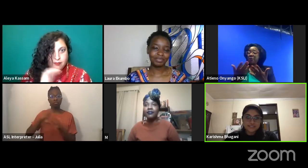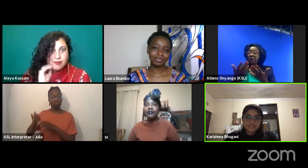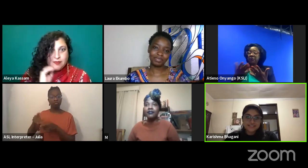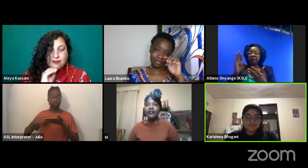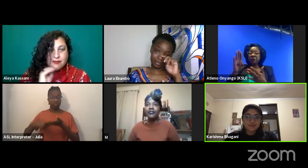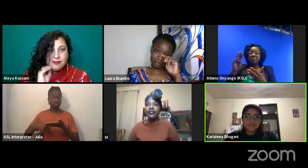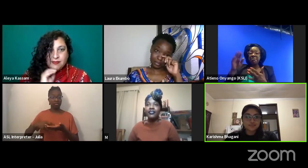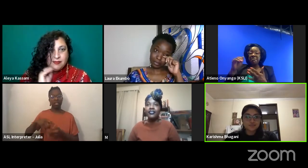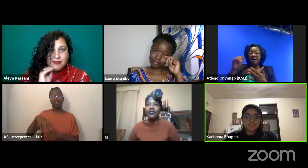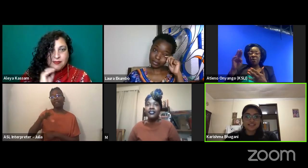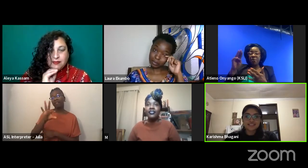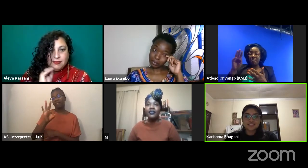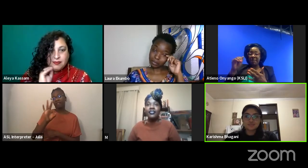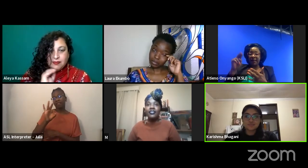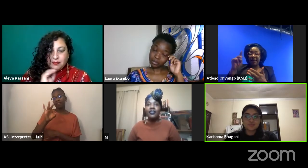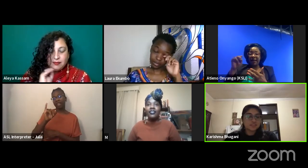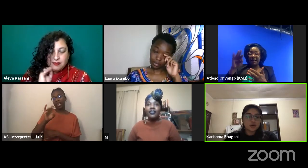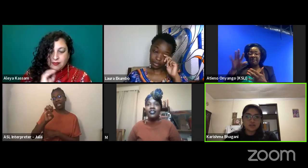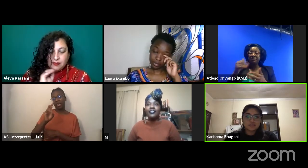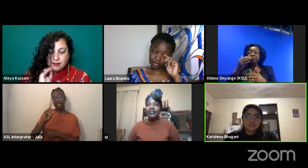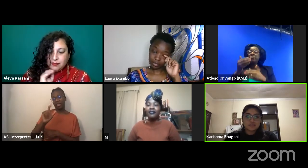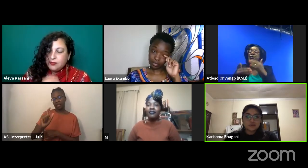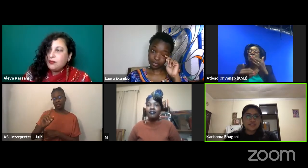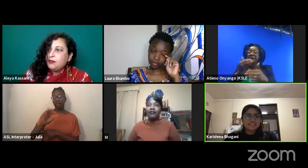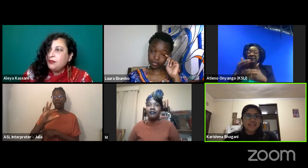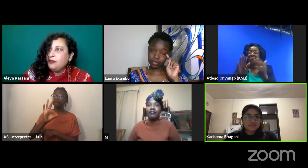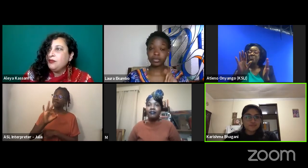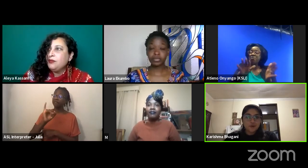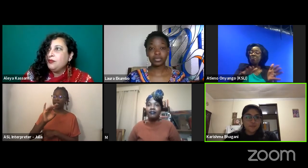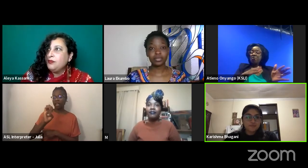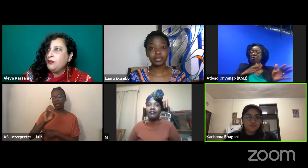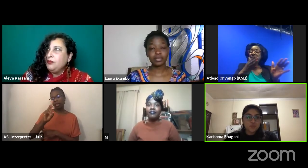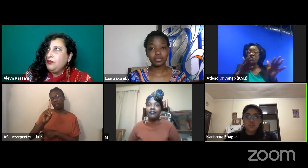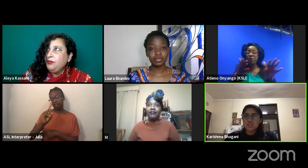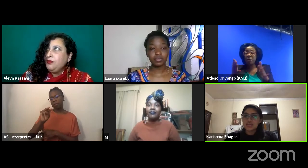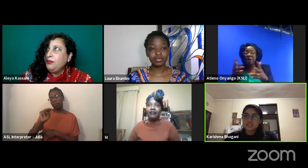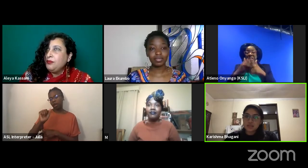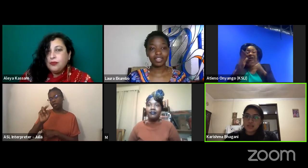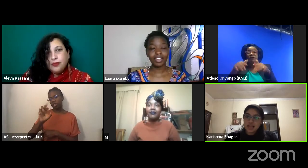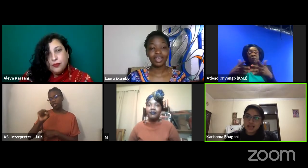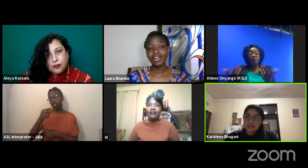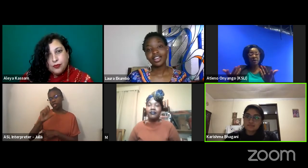tell us about this process, this musical, where it started from what the journey has been like.